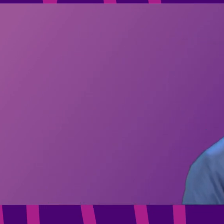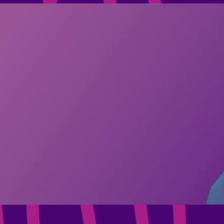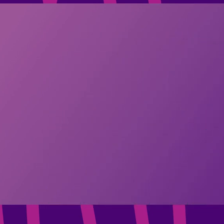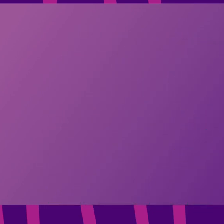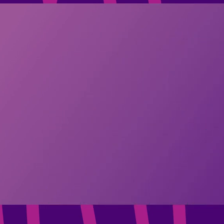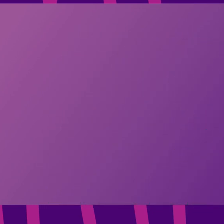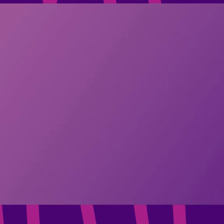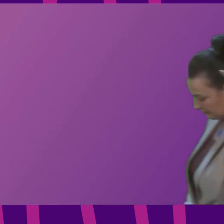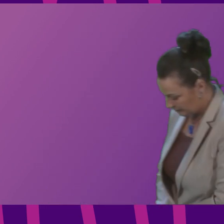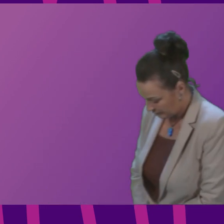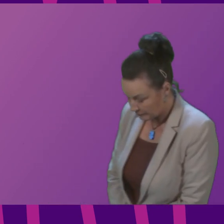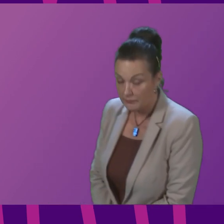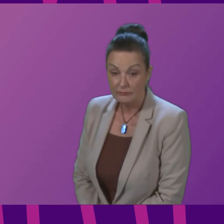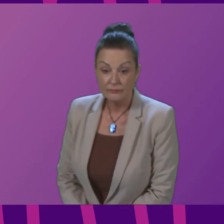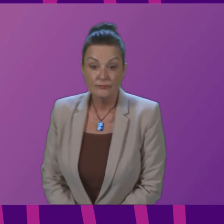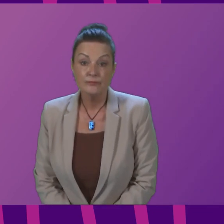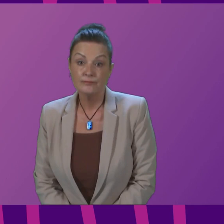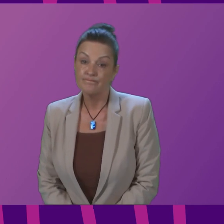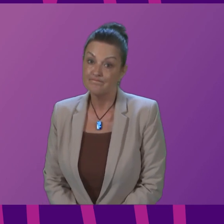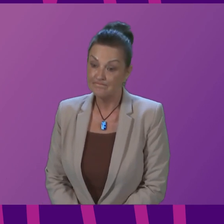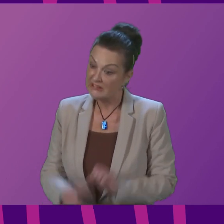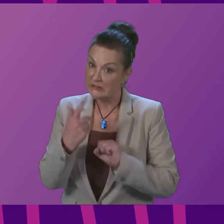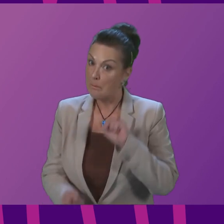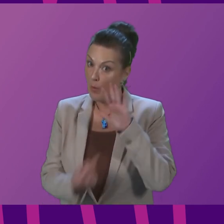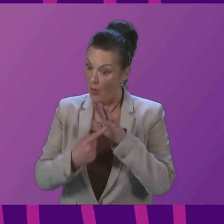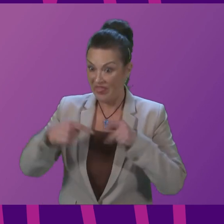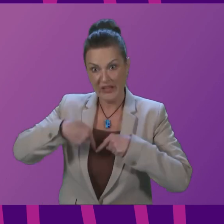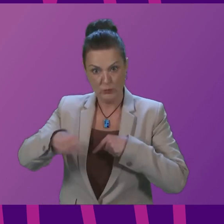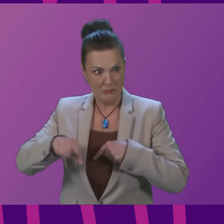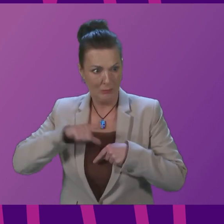It was reported this week that, despite soaring energy prices, the United Kingdom Government’s